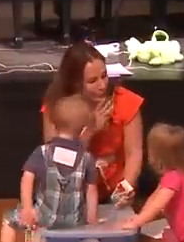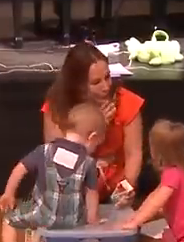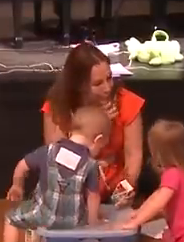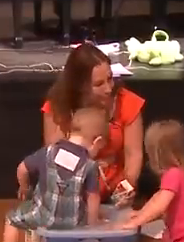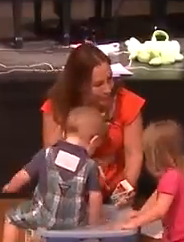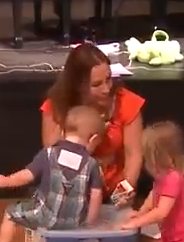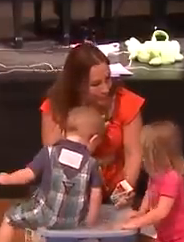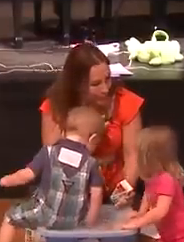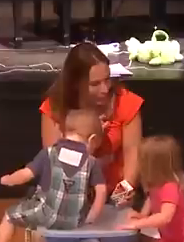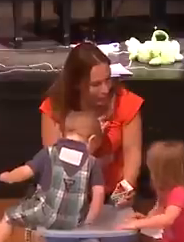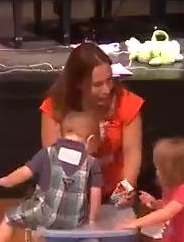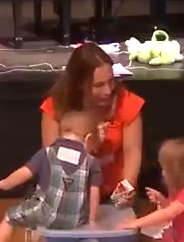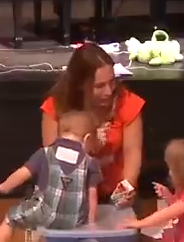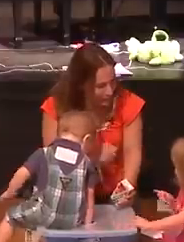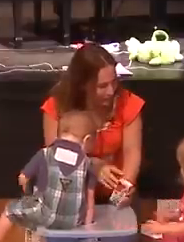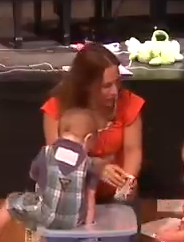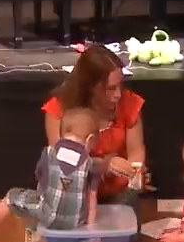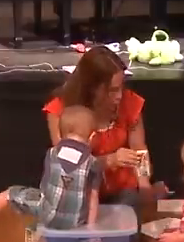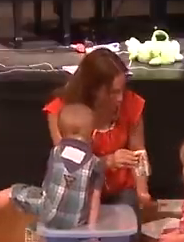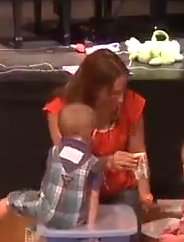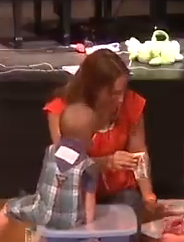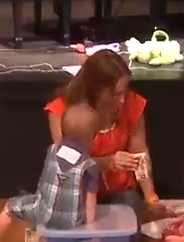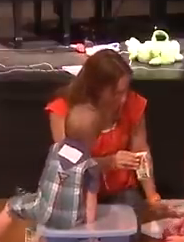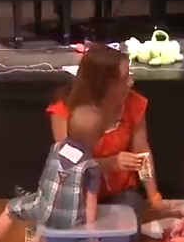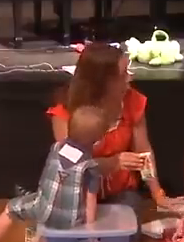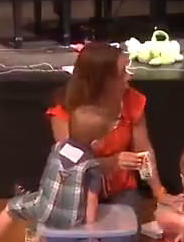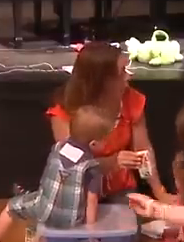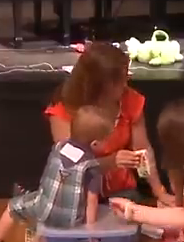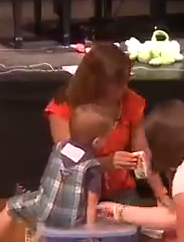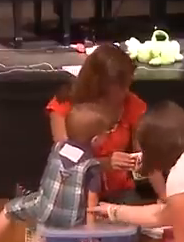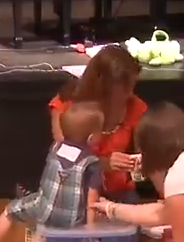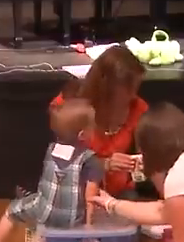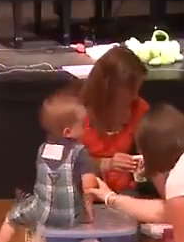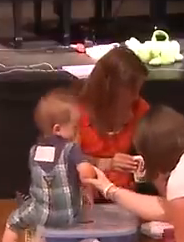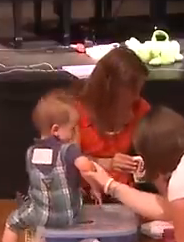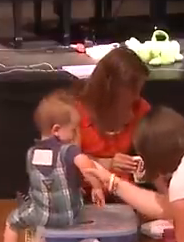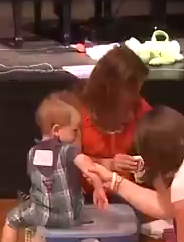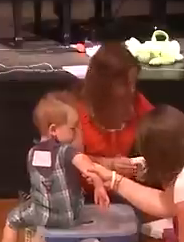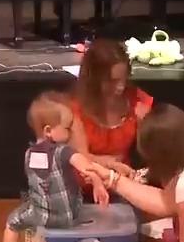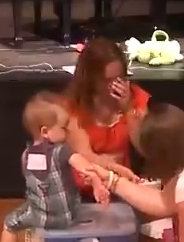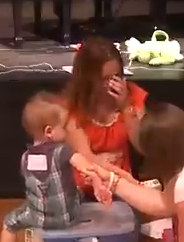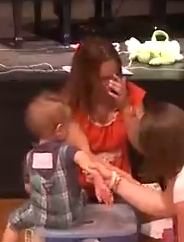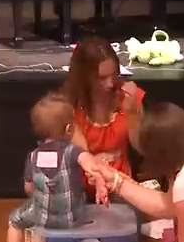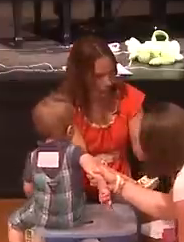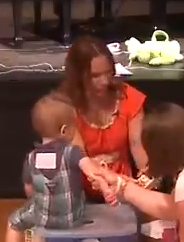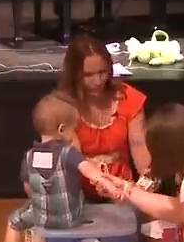What do you think? Does she want juice? I'm sure she does. You're sure she does . There you go.